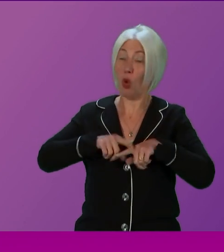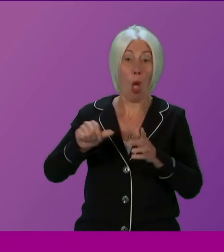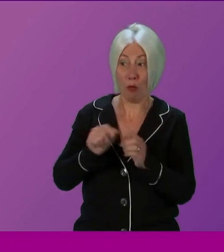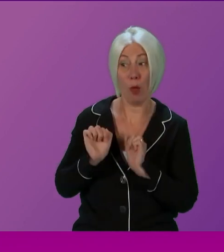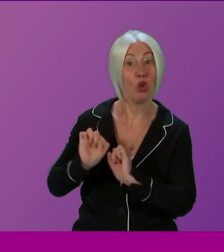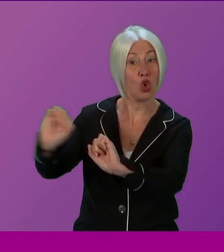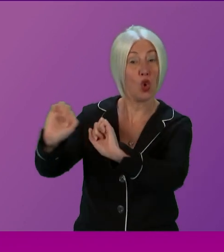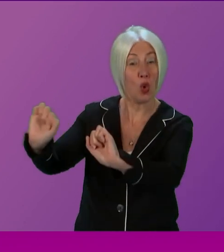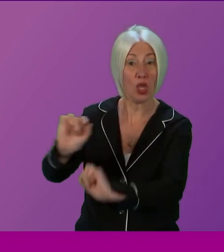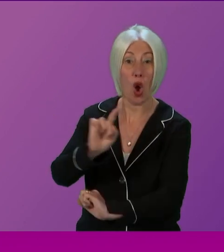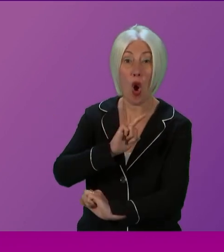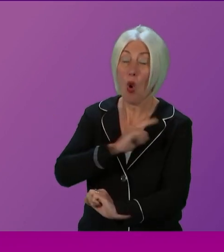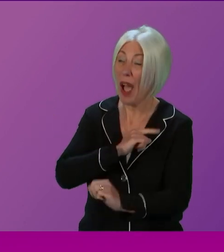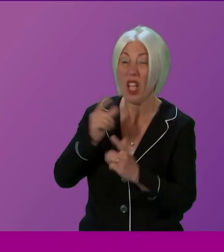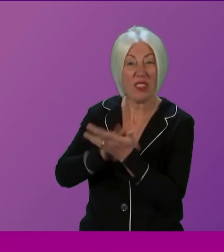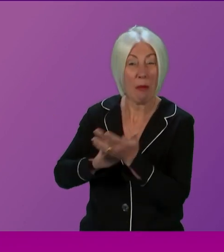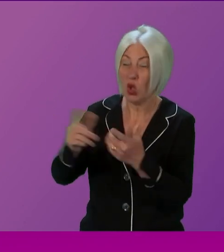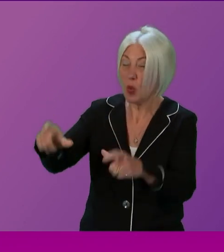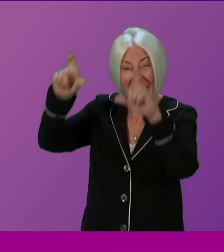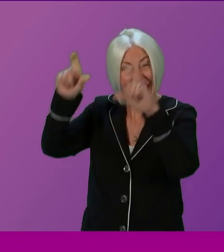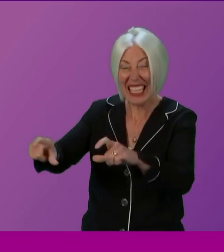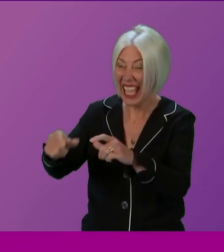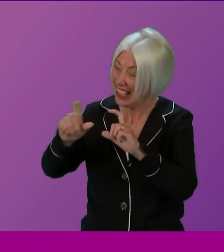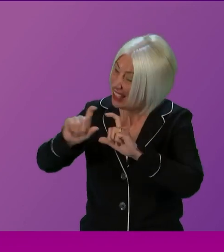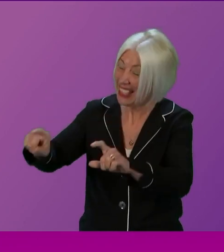because they are destined to stay exactly where they are right now—in opposition.